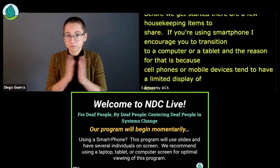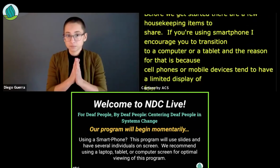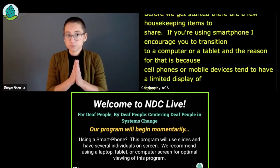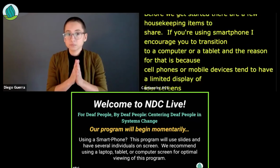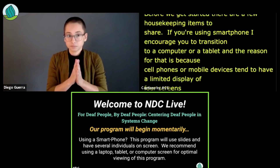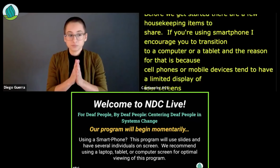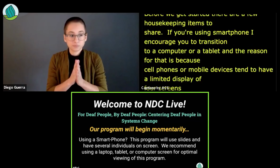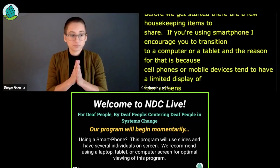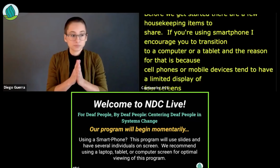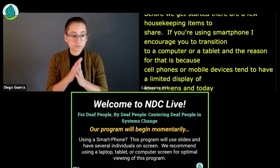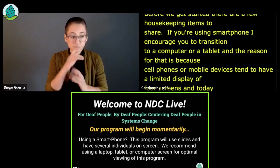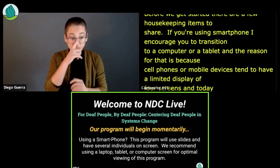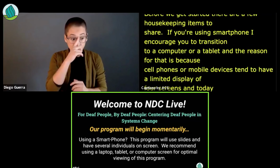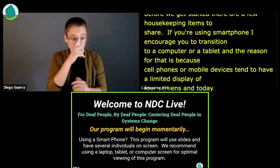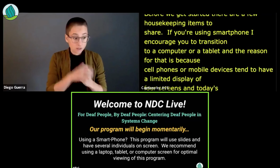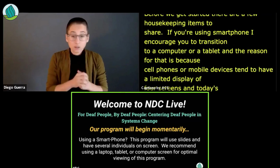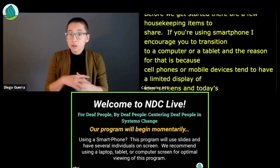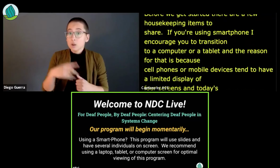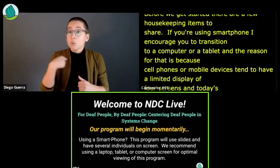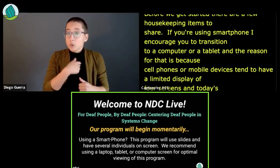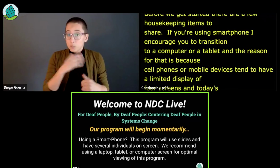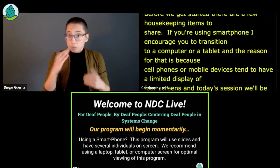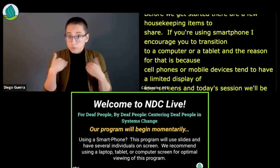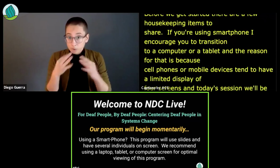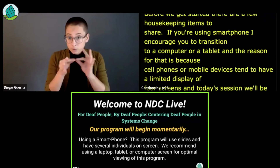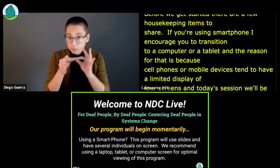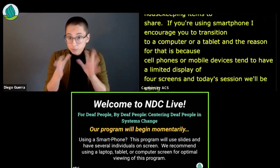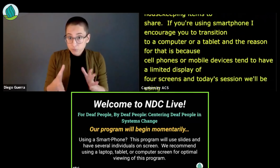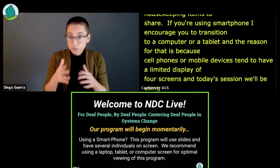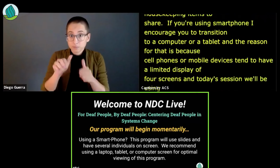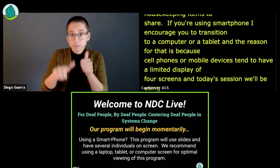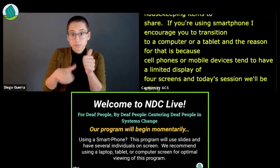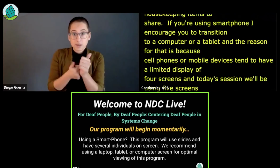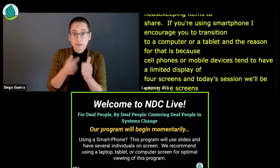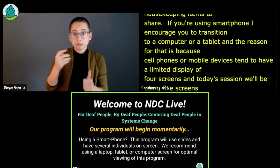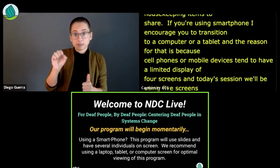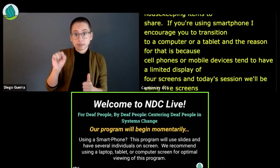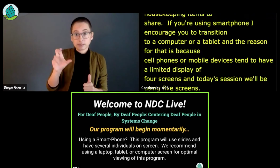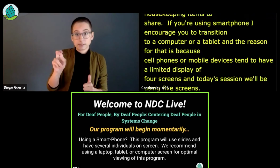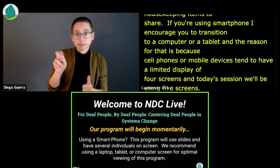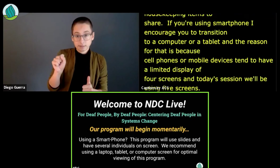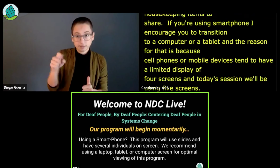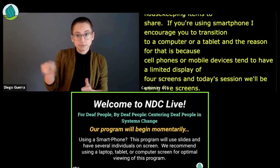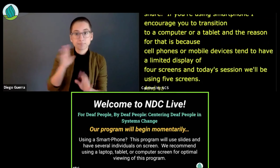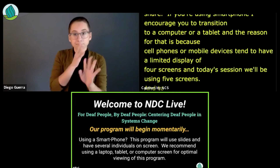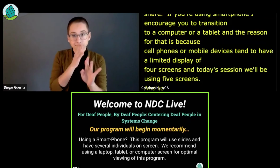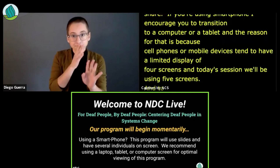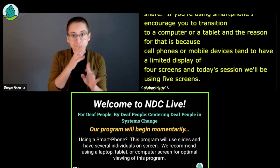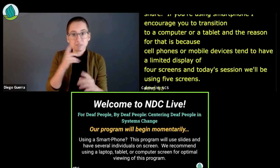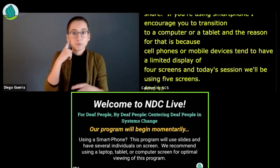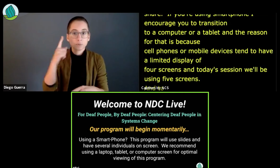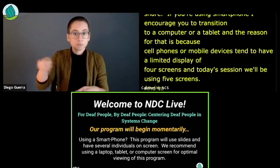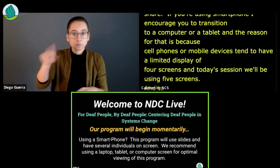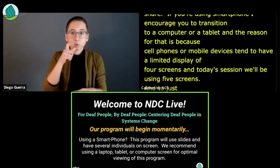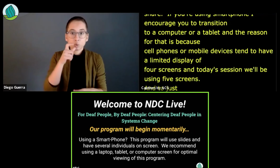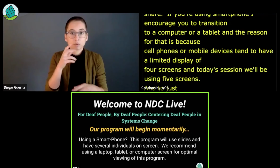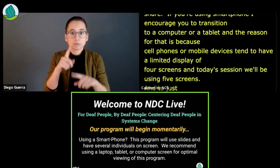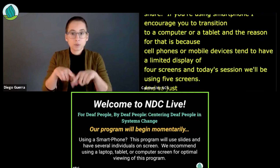And again just checking, make sure that our captions are working and the voicing is working. We do have interpreters providing voice interpreting